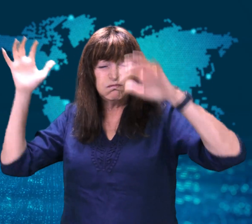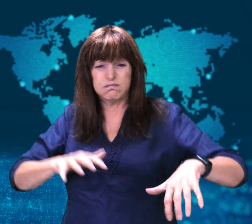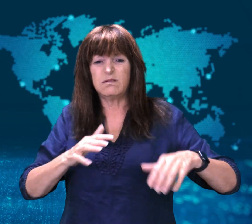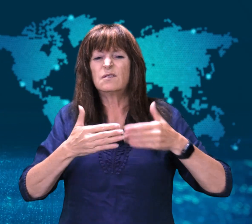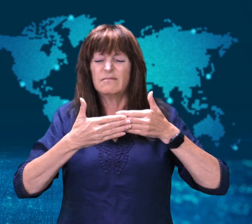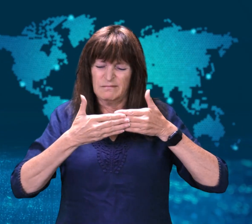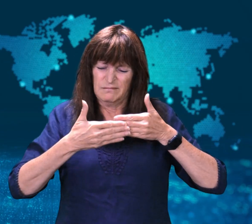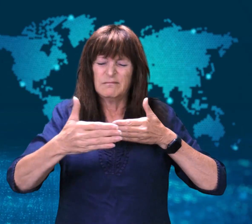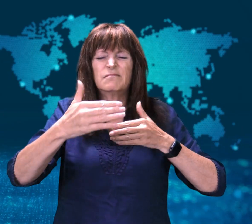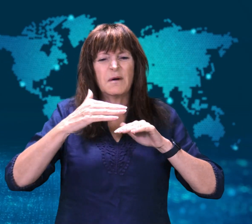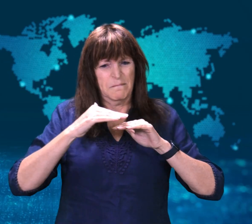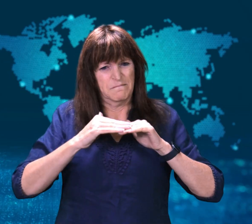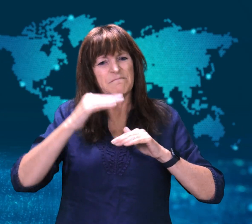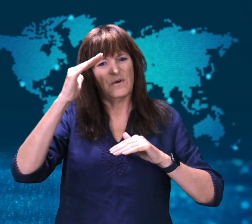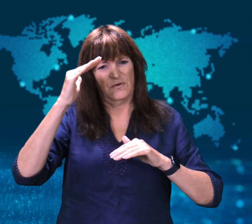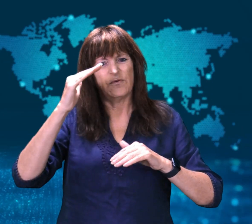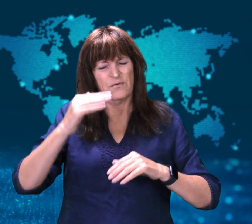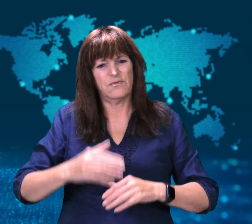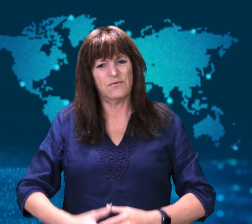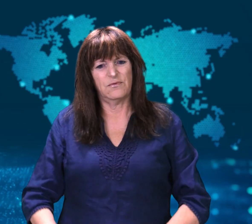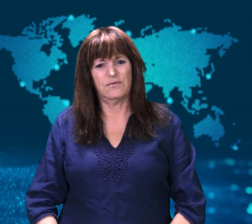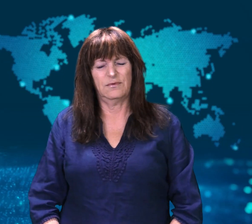the coming week.